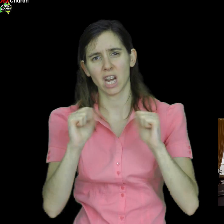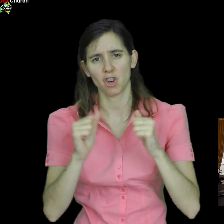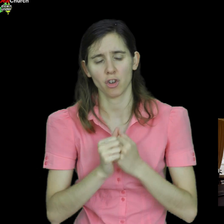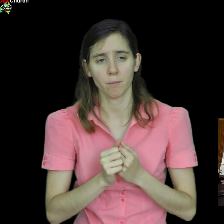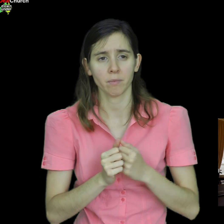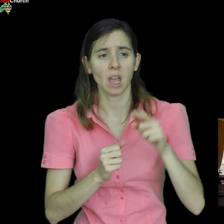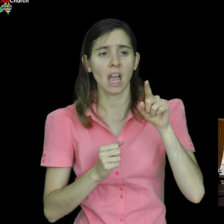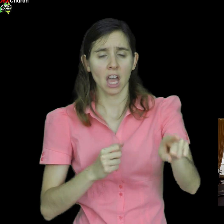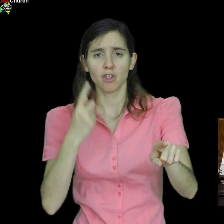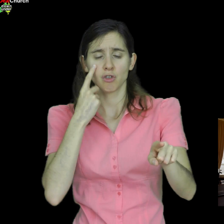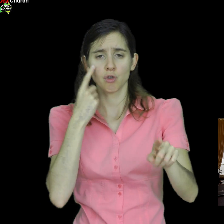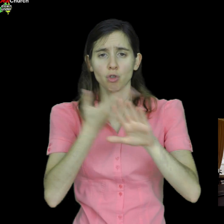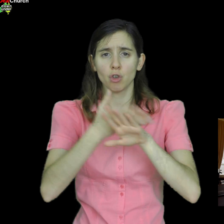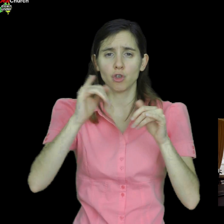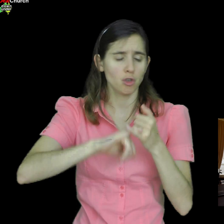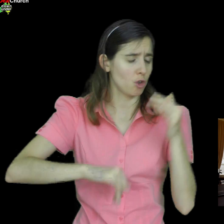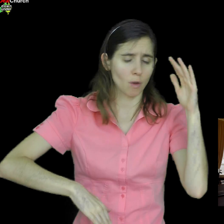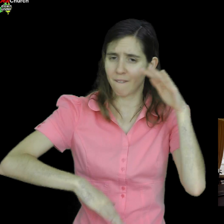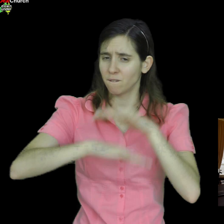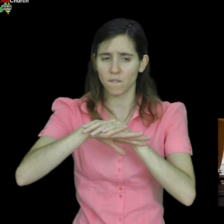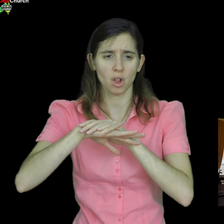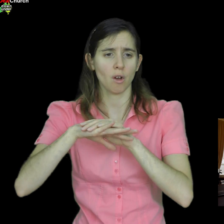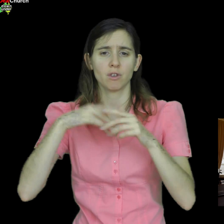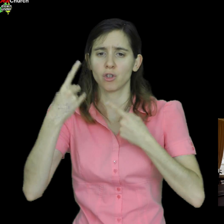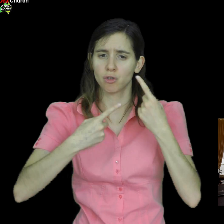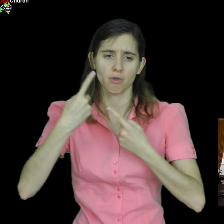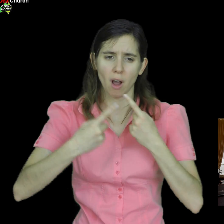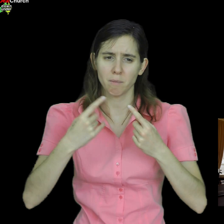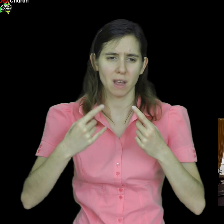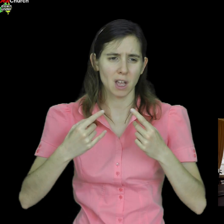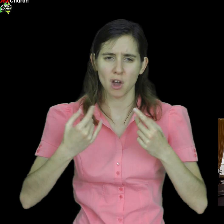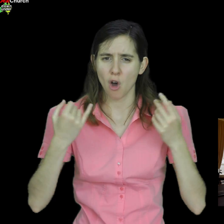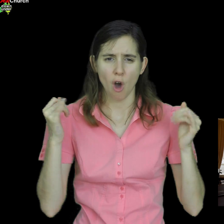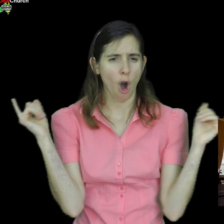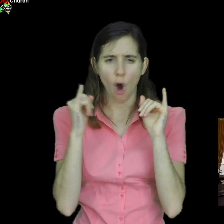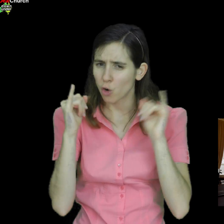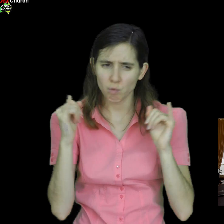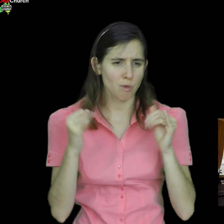that the news was constantly describing horrible tragedies happening in the